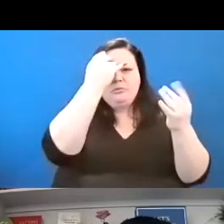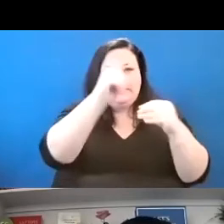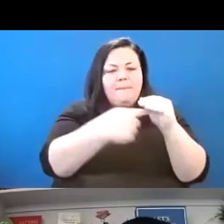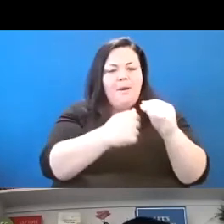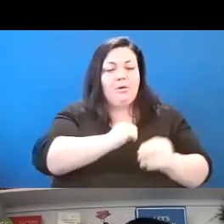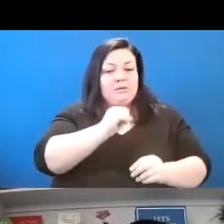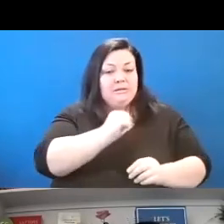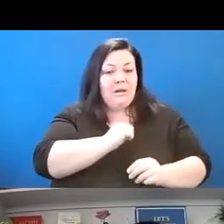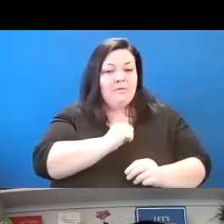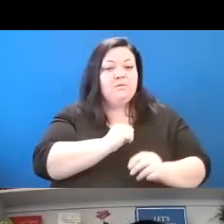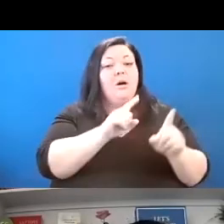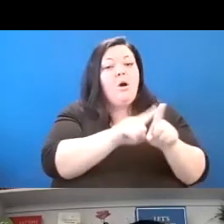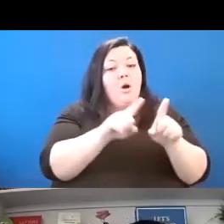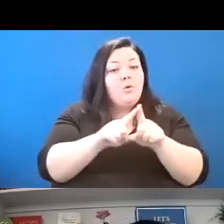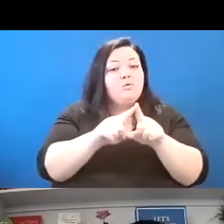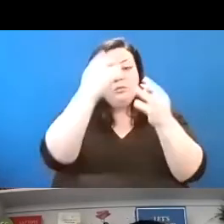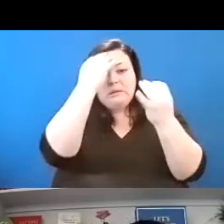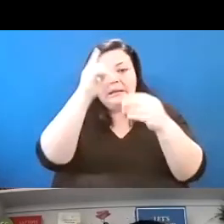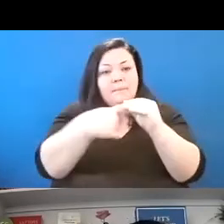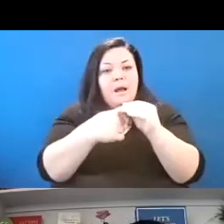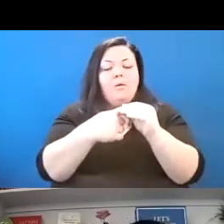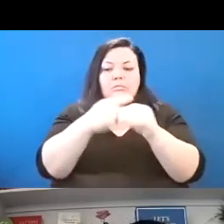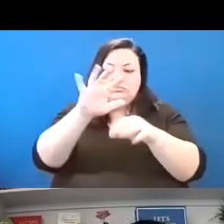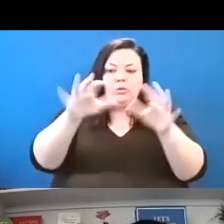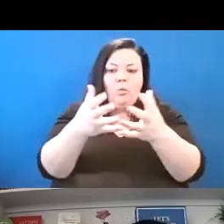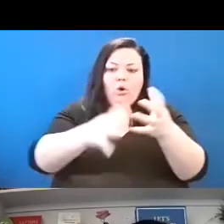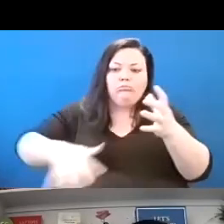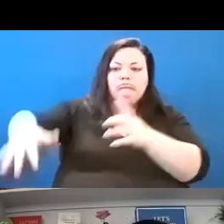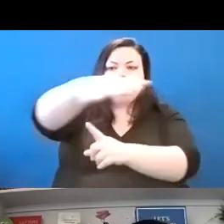but also about thinking about the world around us so yeah definitely excited to think about it